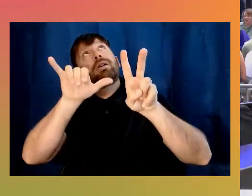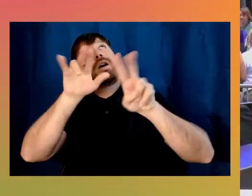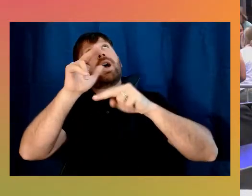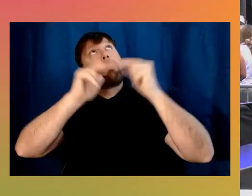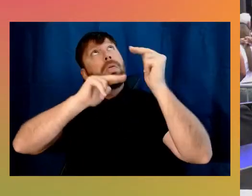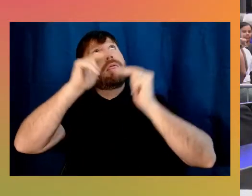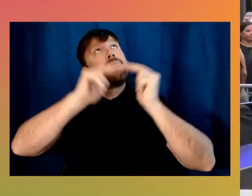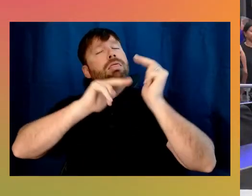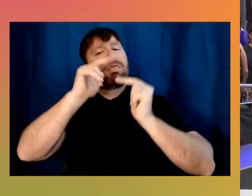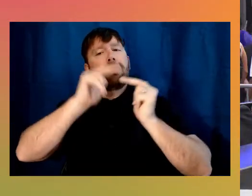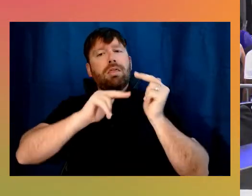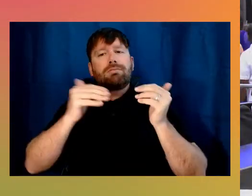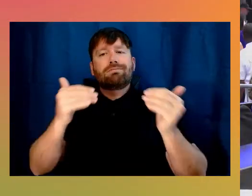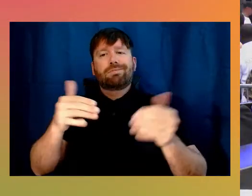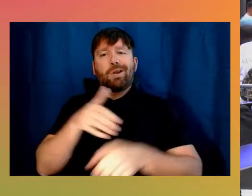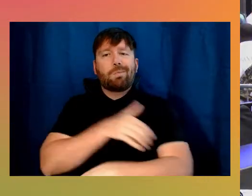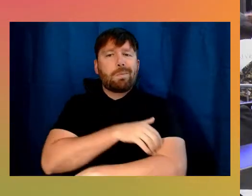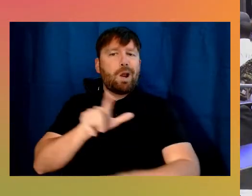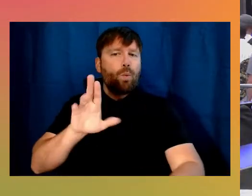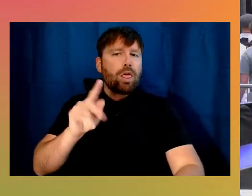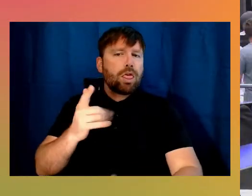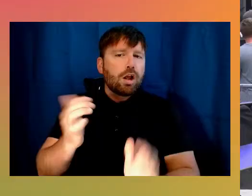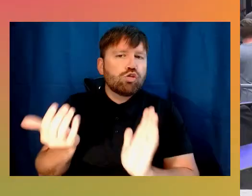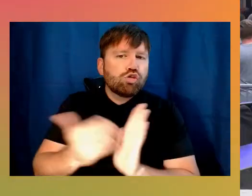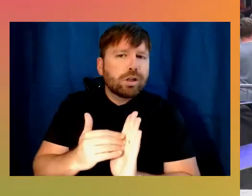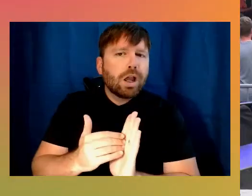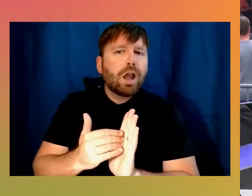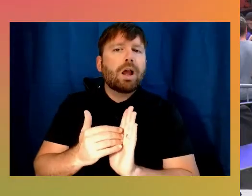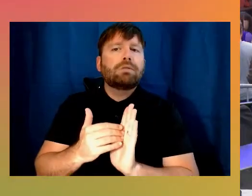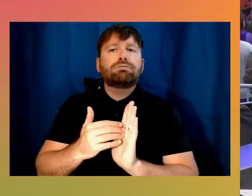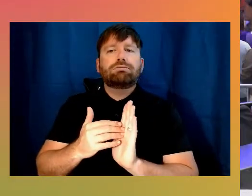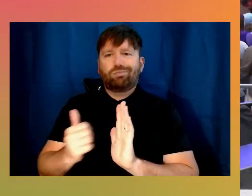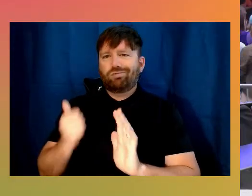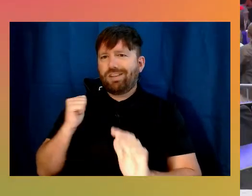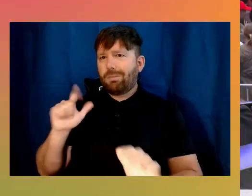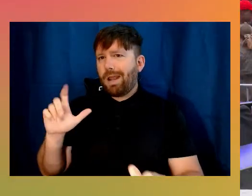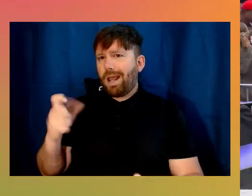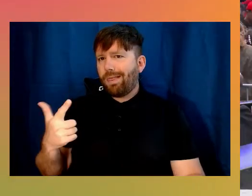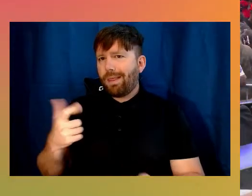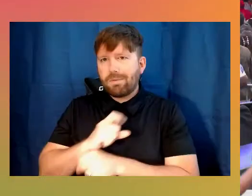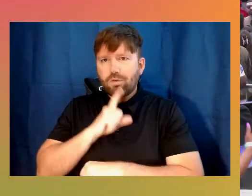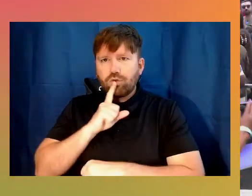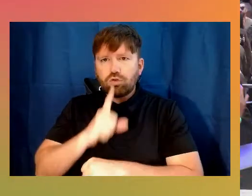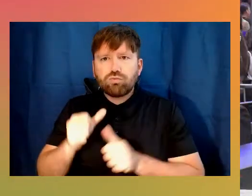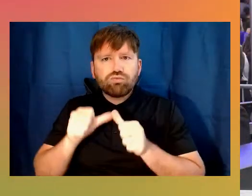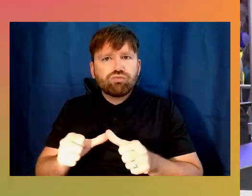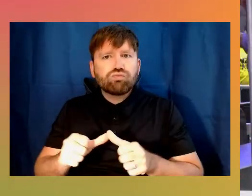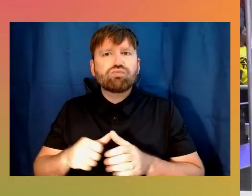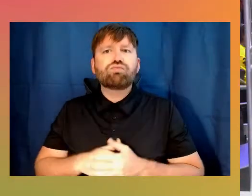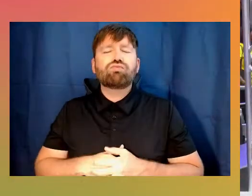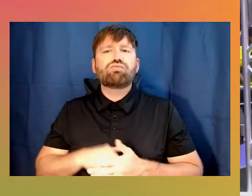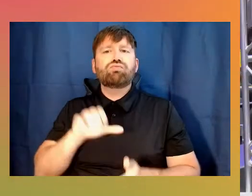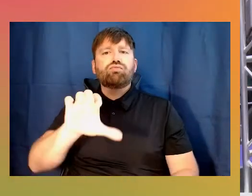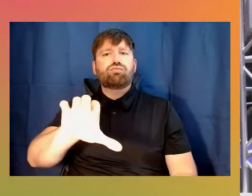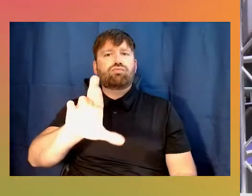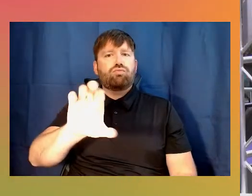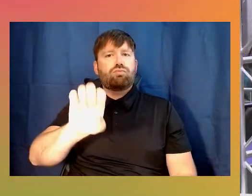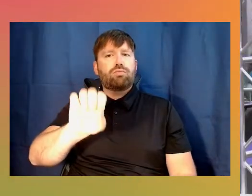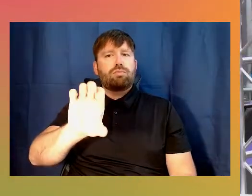POSTURE. ALL OF THE TALL BUILDINGS.